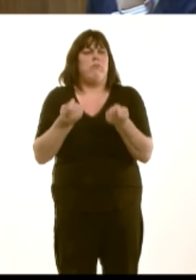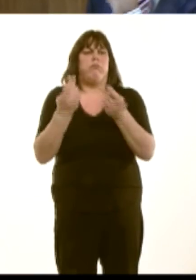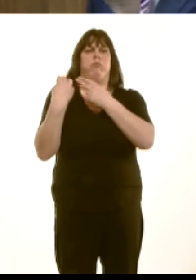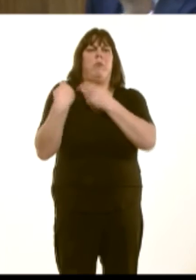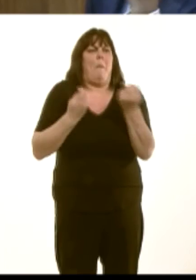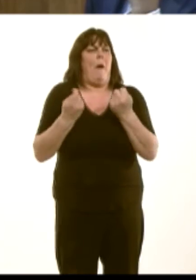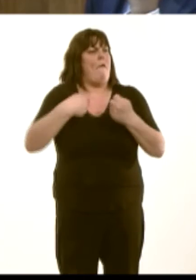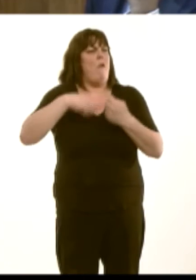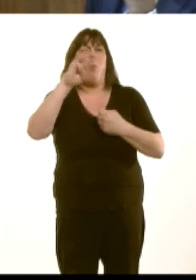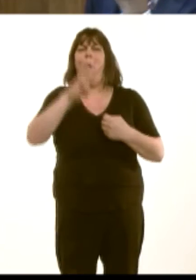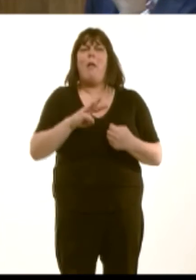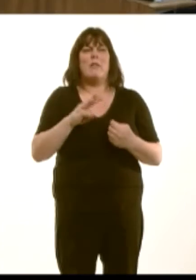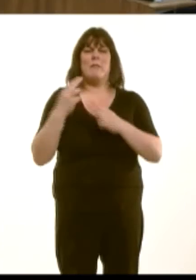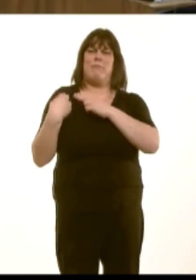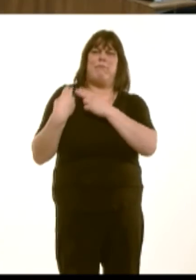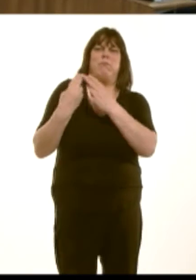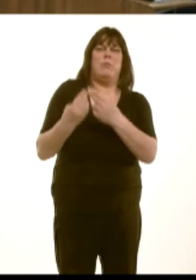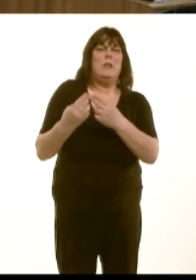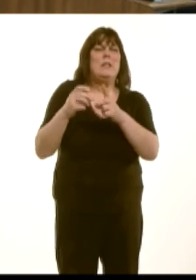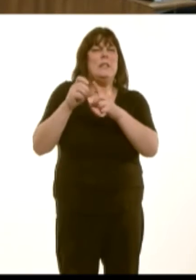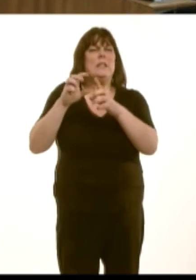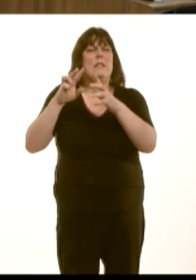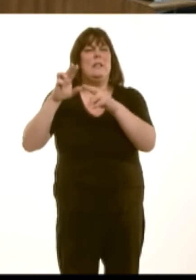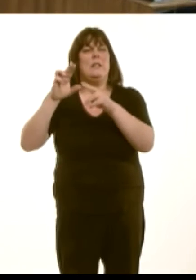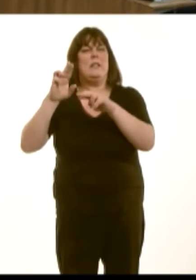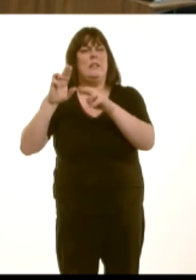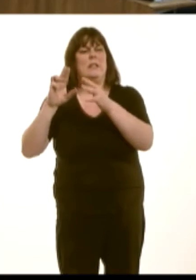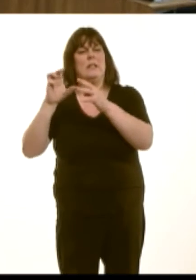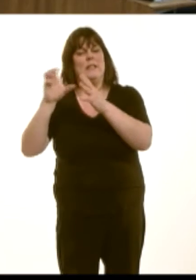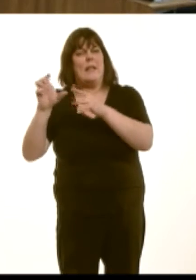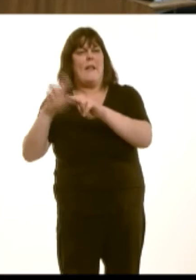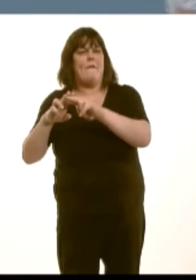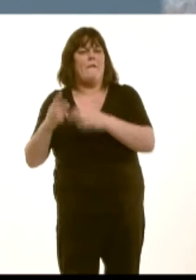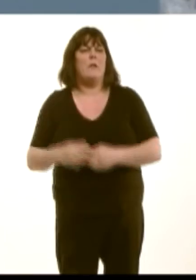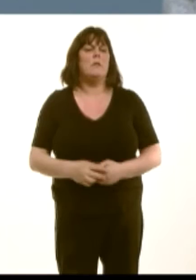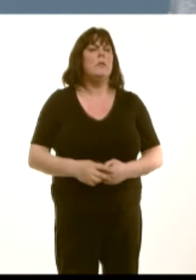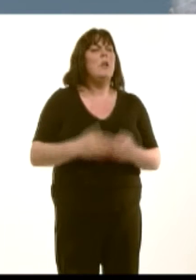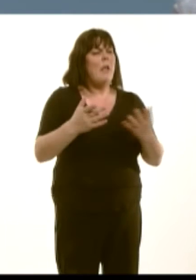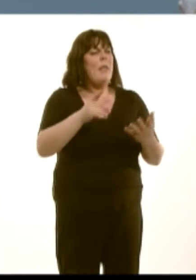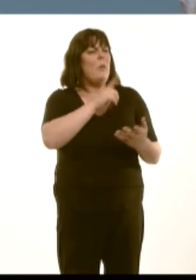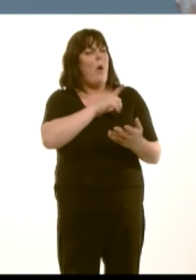Suzy Davies: I appreciate that, First Minister, and thatís why I asked what you could do to support calls for a trial for safe standing.